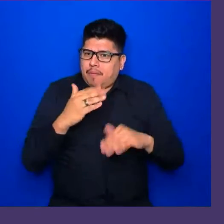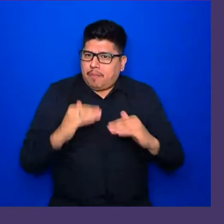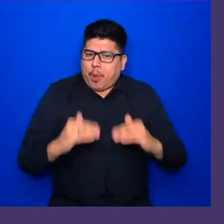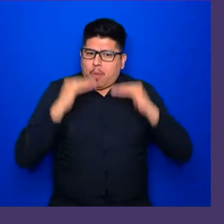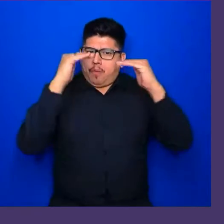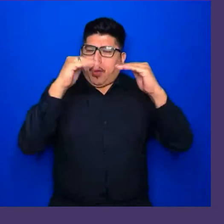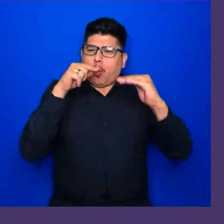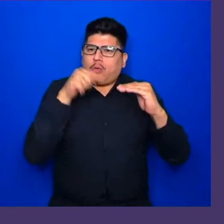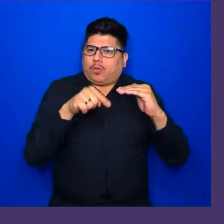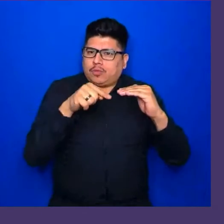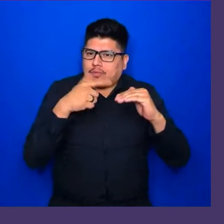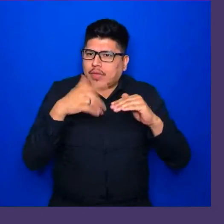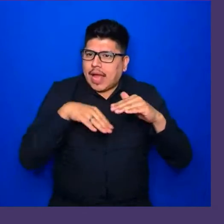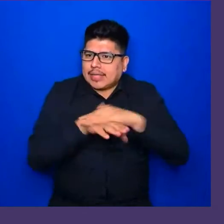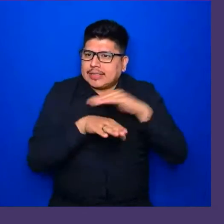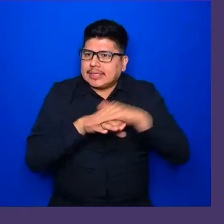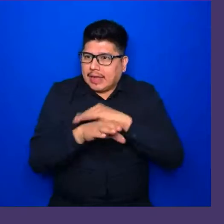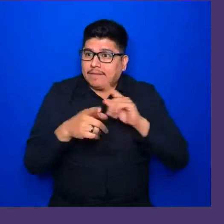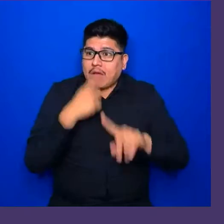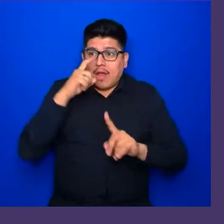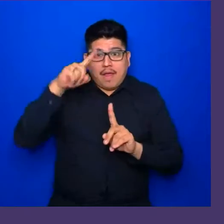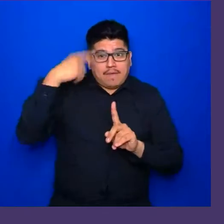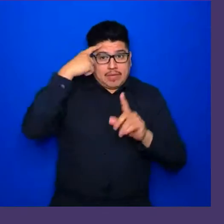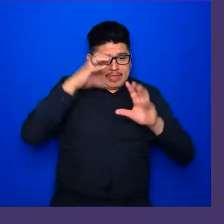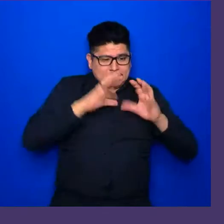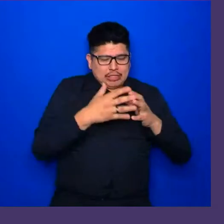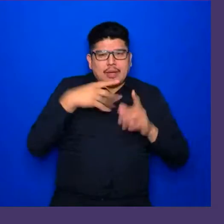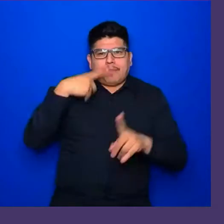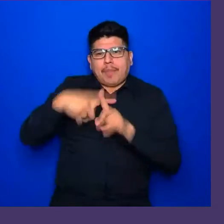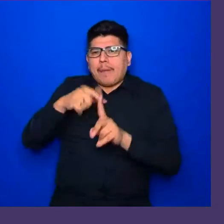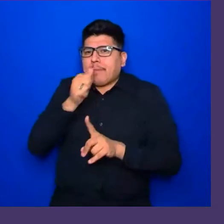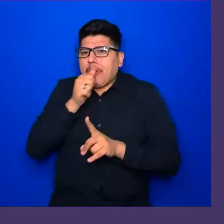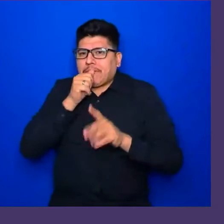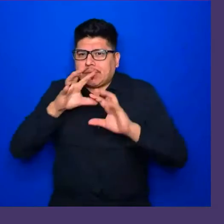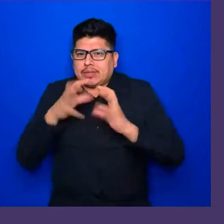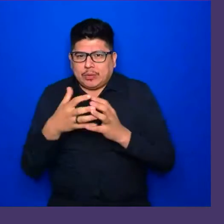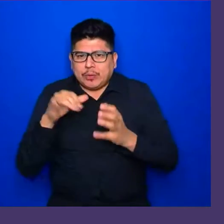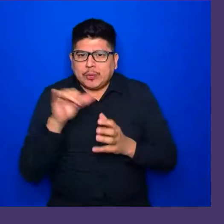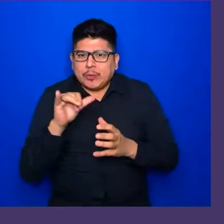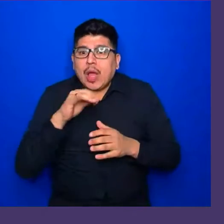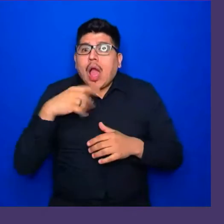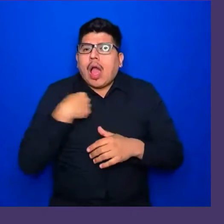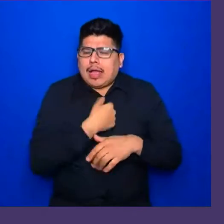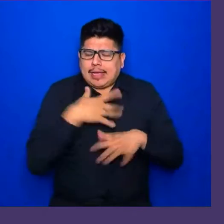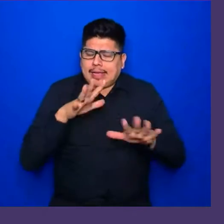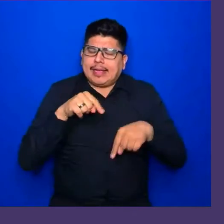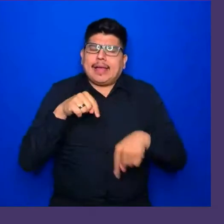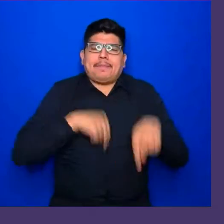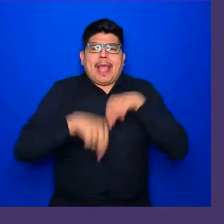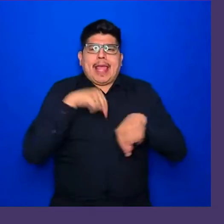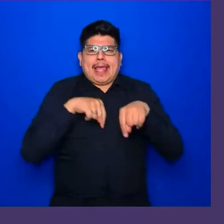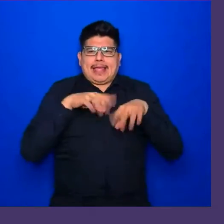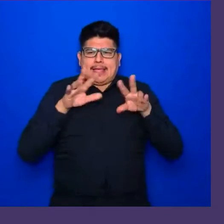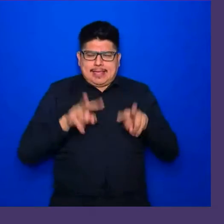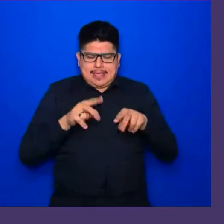and the private sector. But I always take a step back and I always ask the question, "What does accessibility mean?" first.